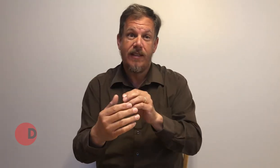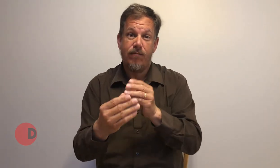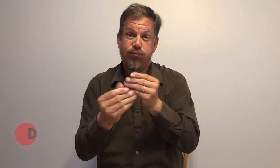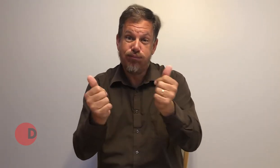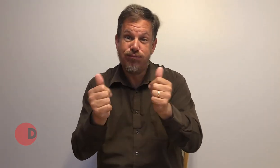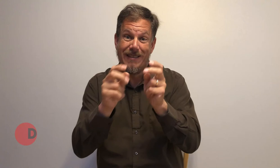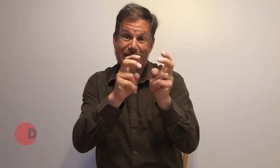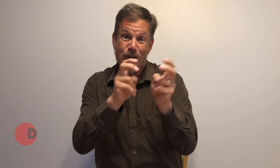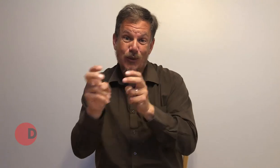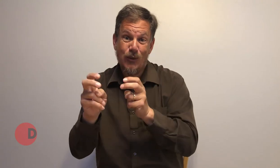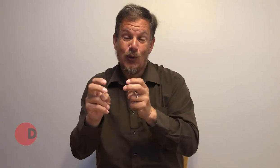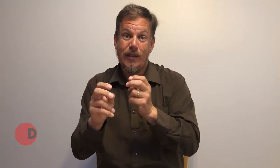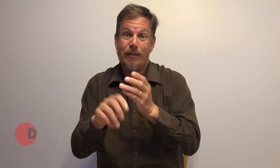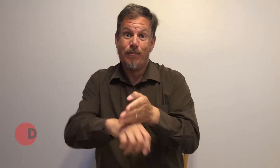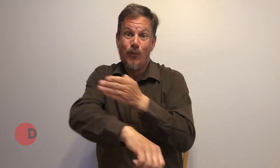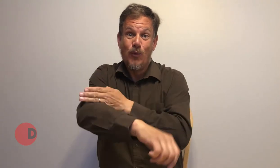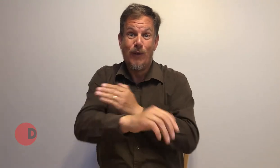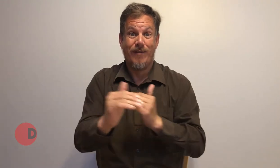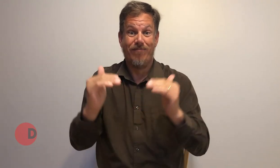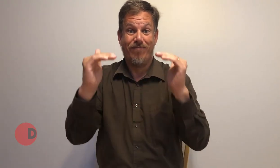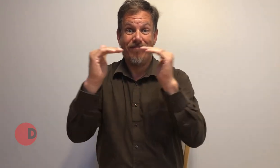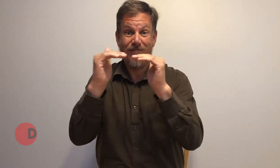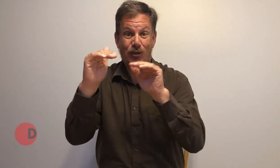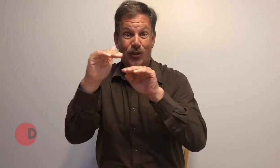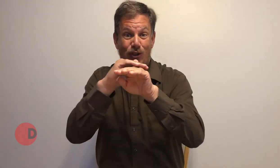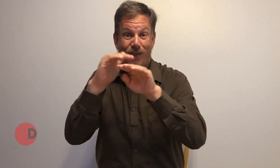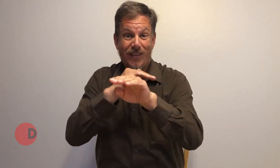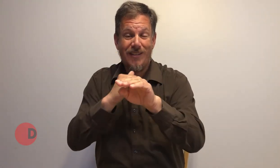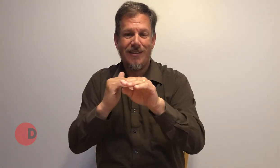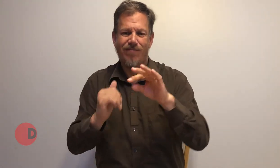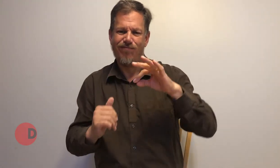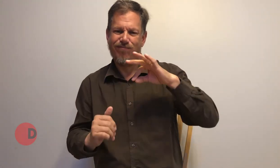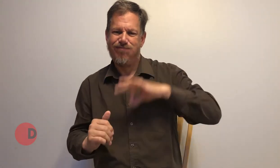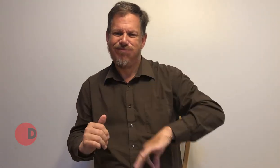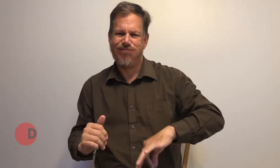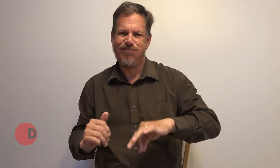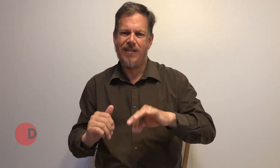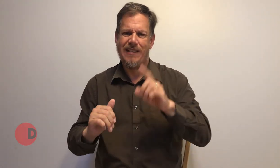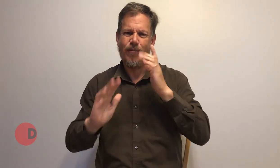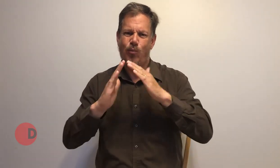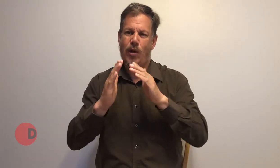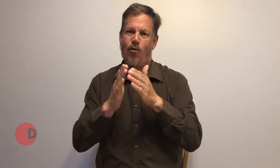equal access to benefit Deaf communities overall which means